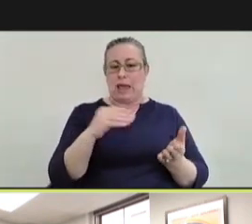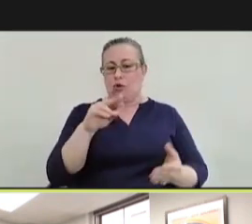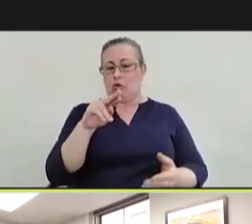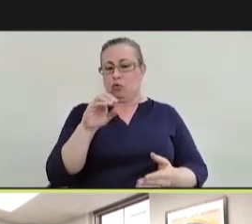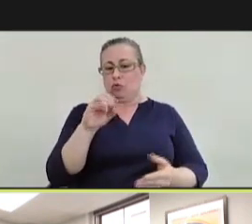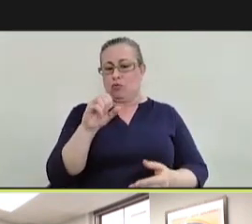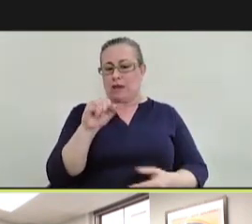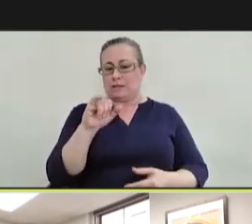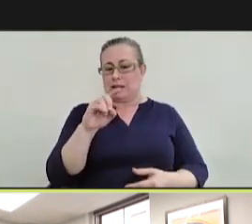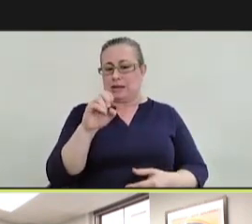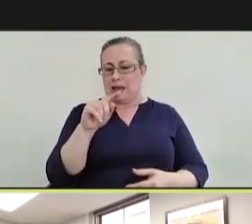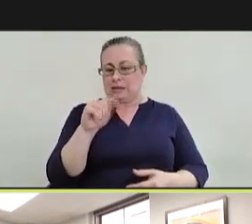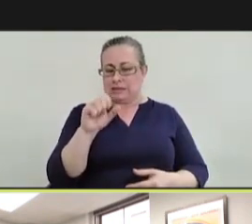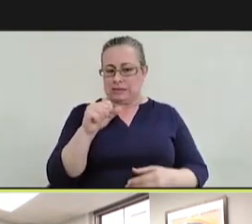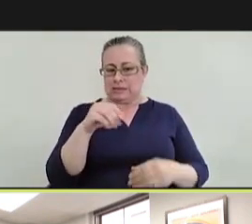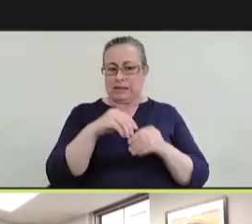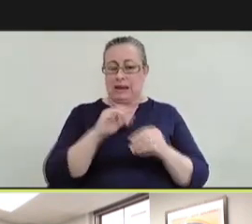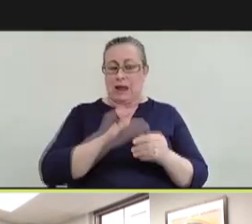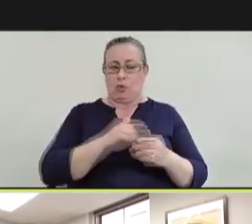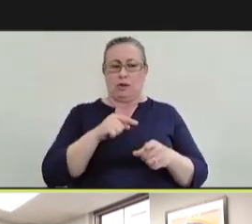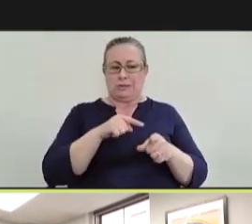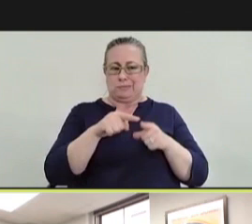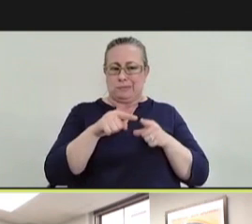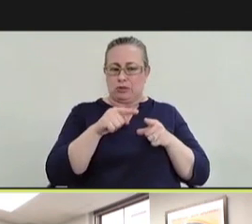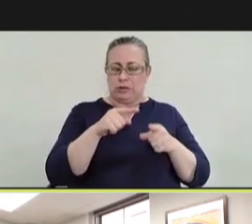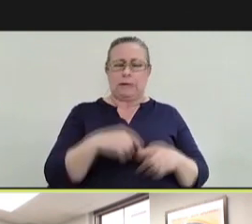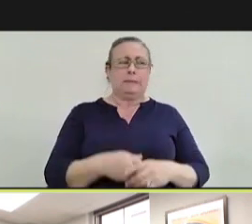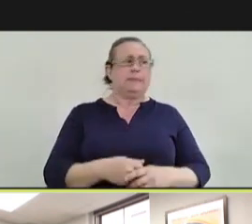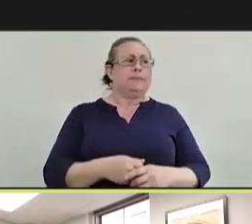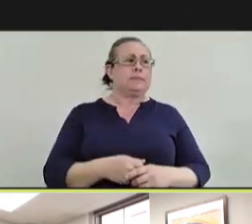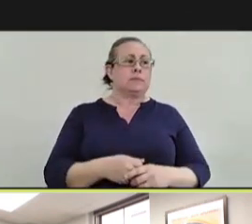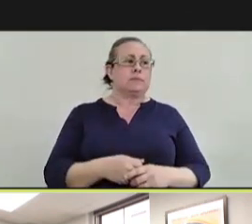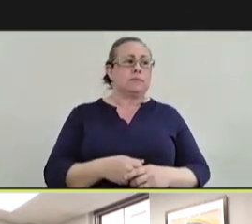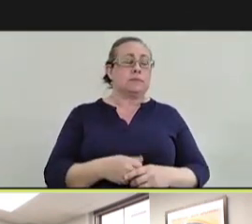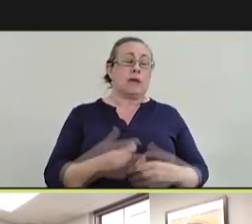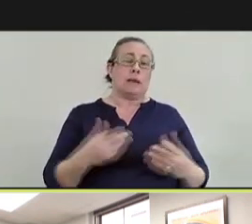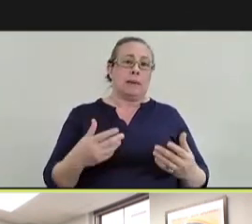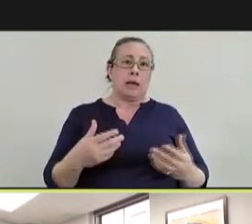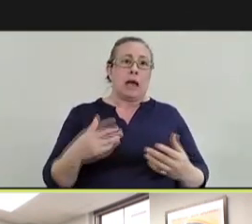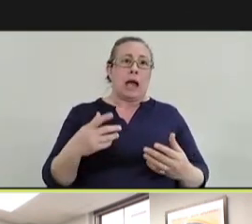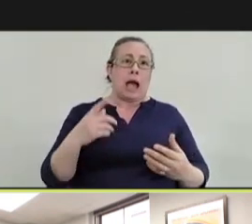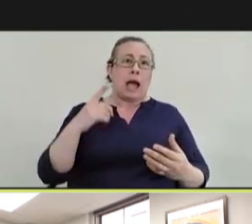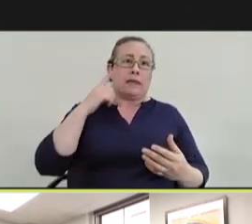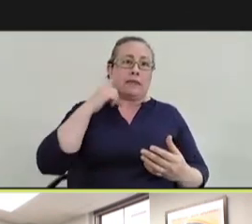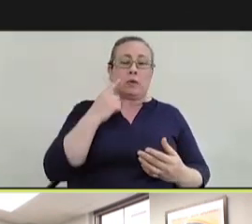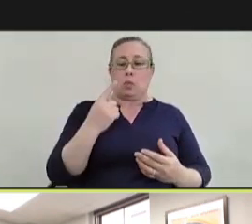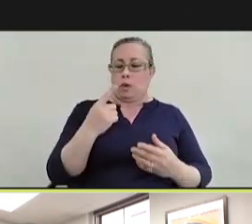specialty. We need them to, I think, one of the problems we have in our specialty is we